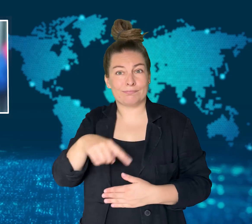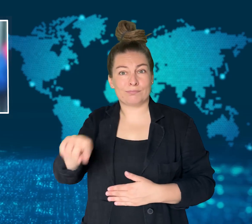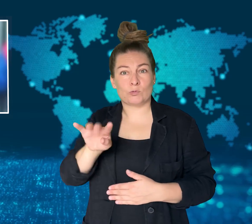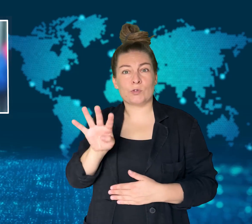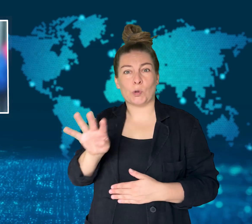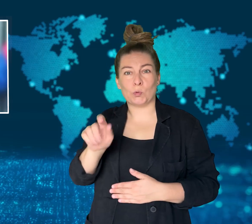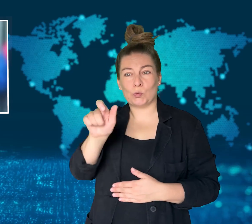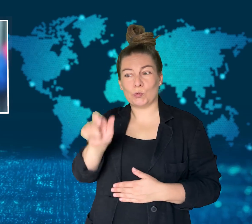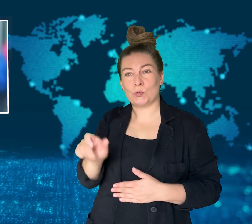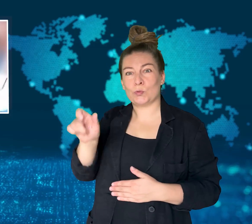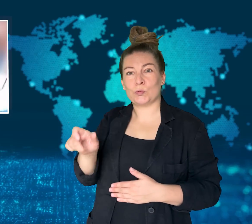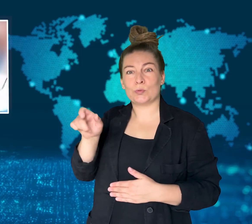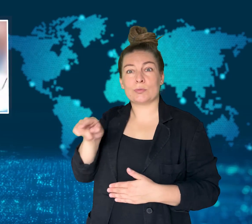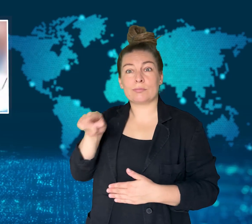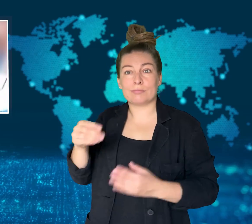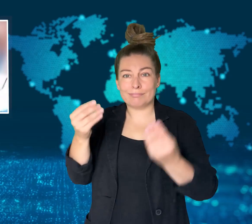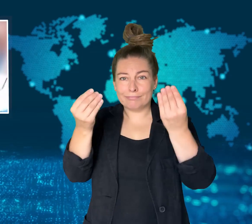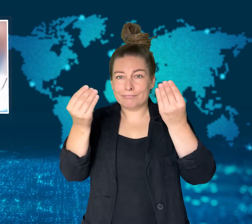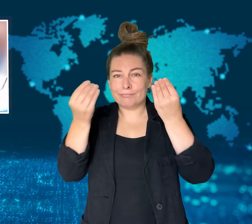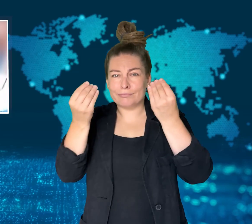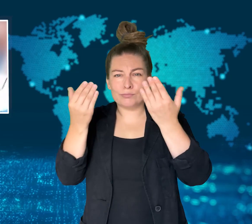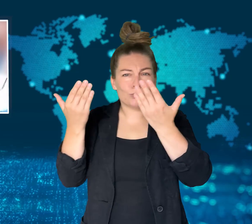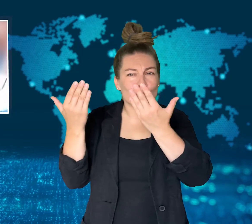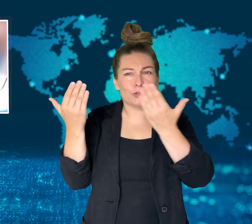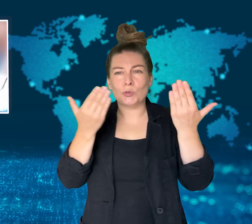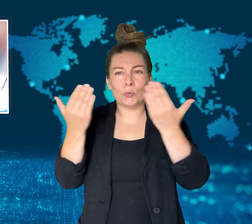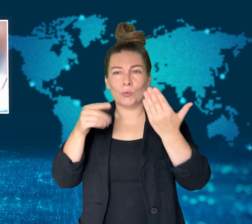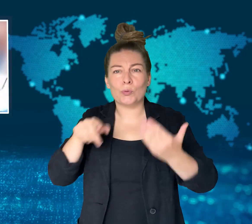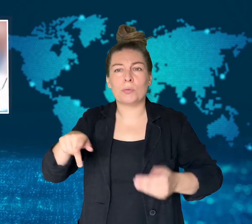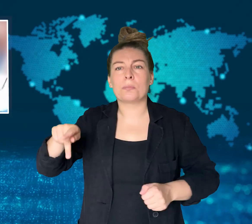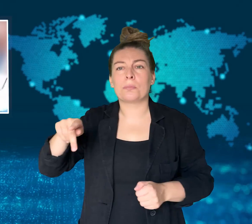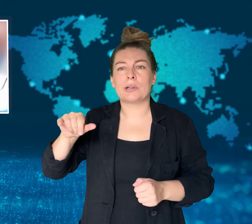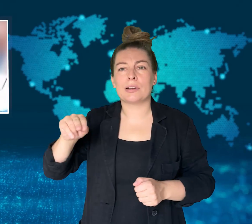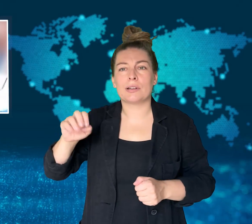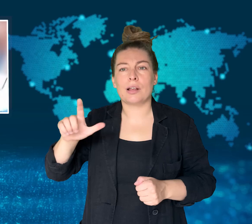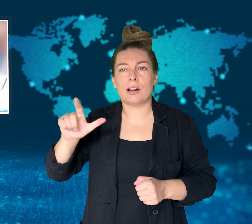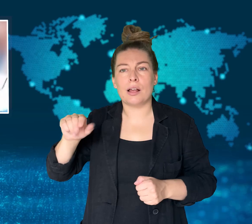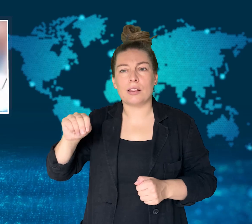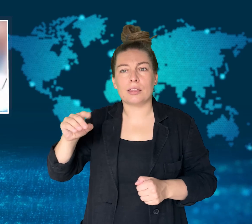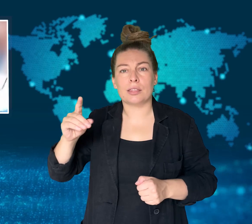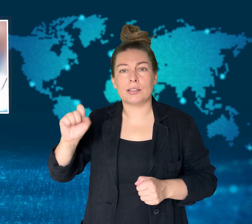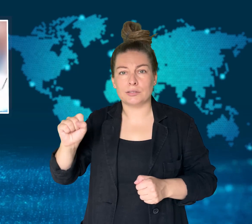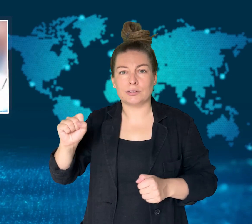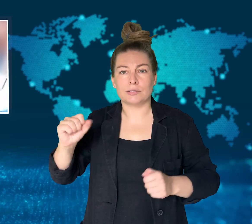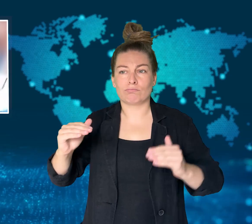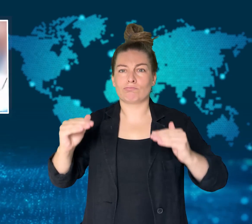been suspended.